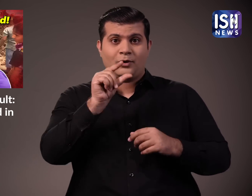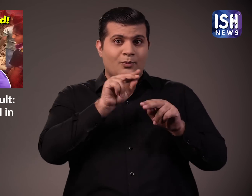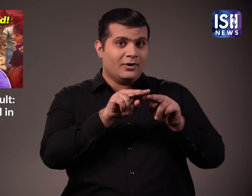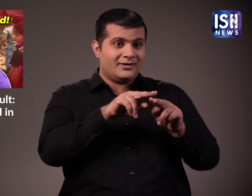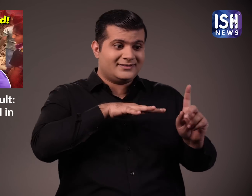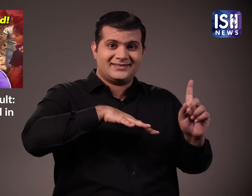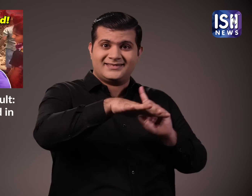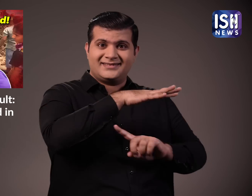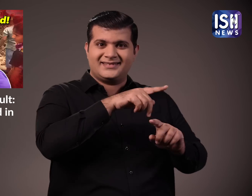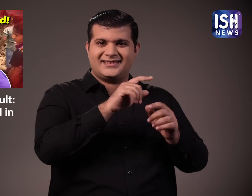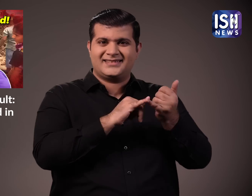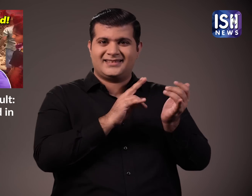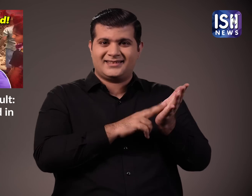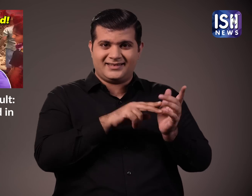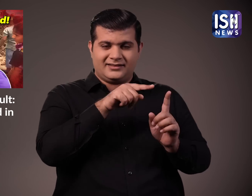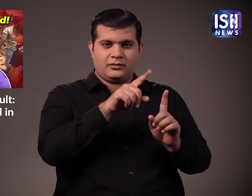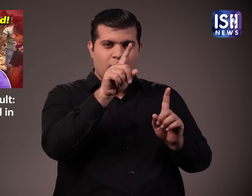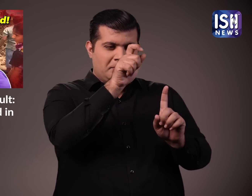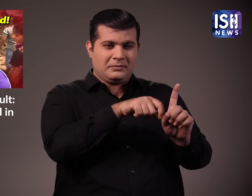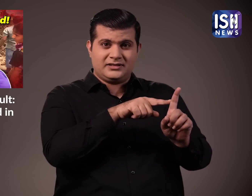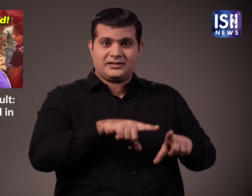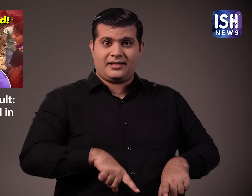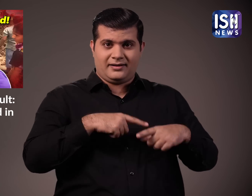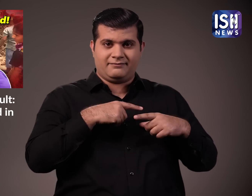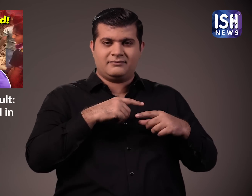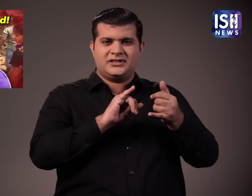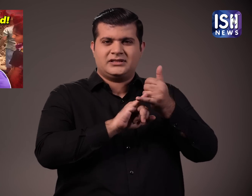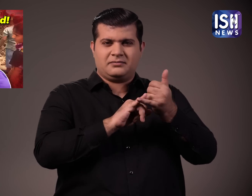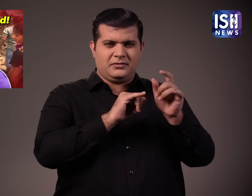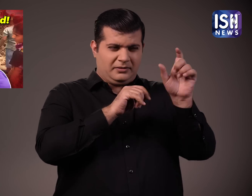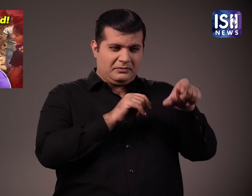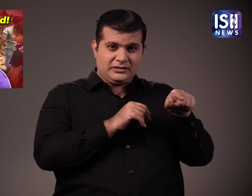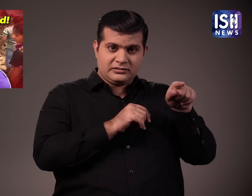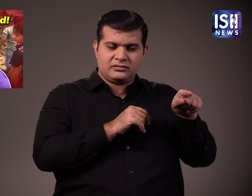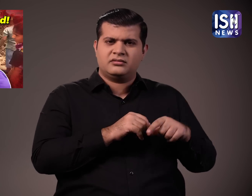Sharmila Kumar, a resident of Shanti Nagar said that